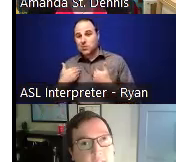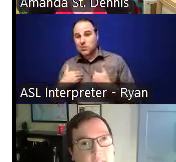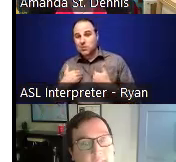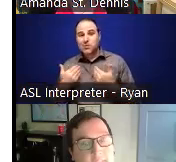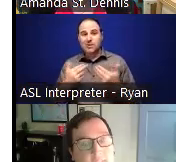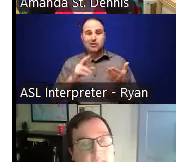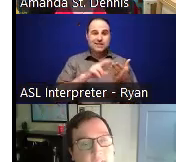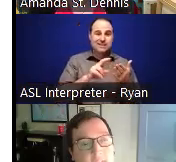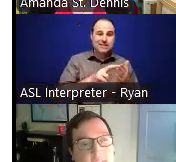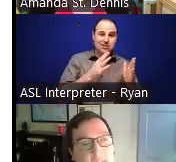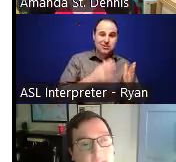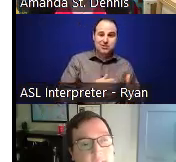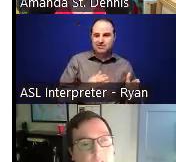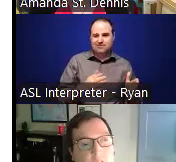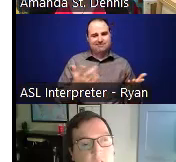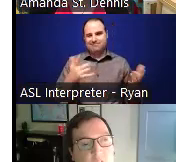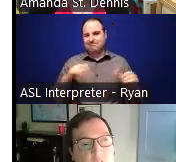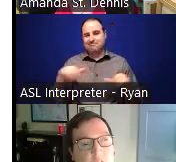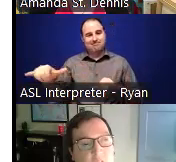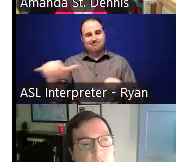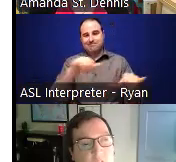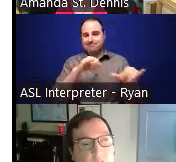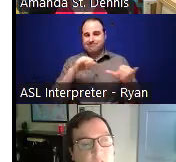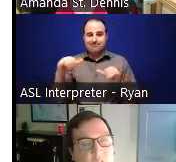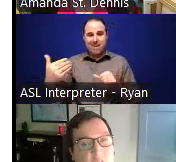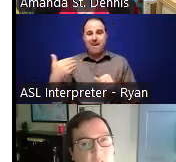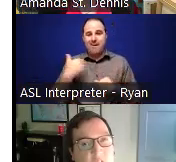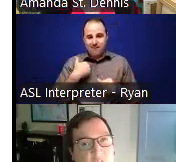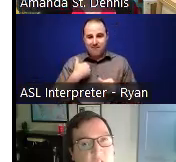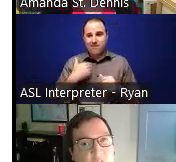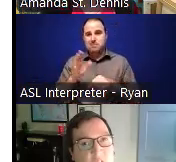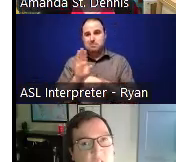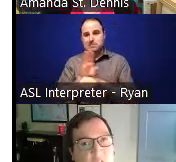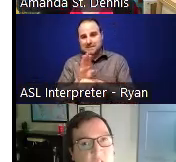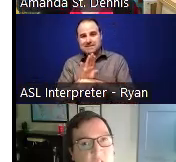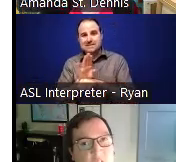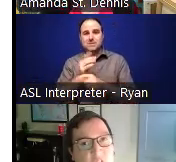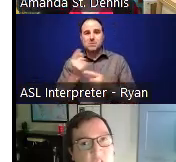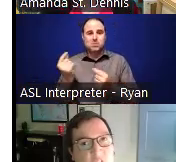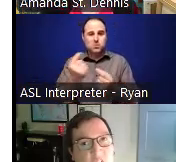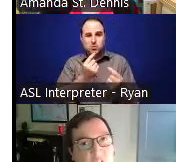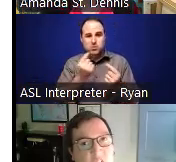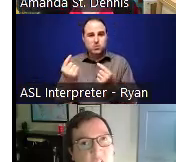all recognize that everyone has a lot of different activities. So being flexible with offering time